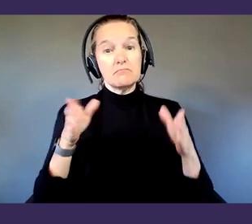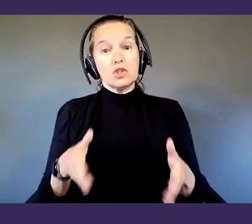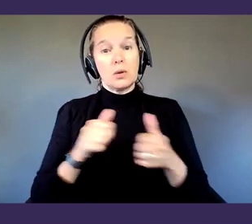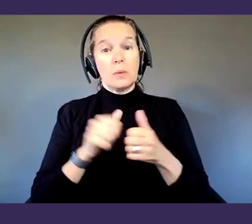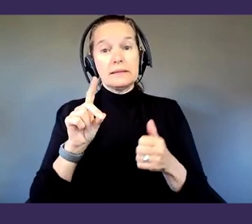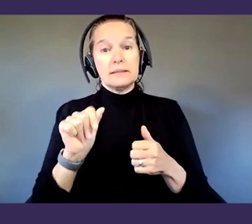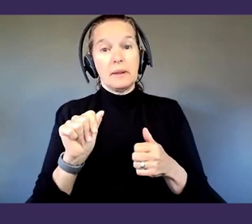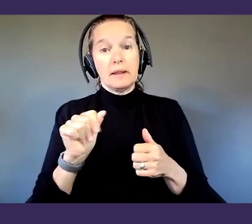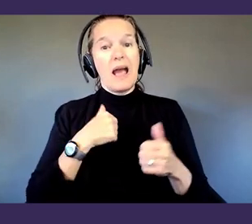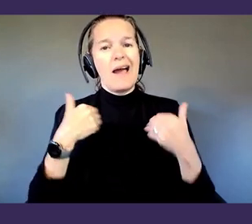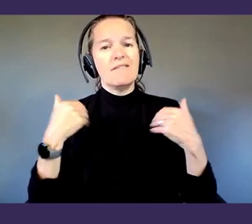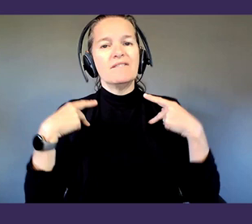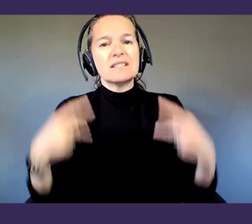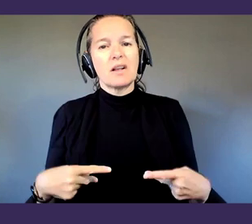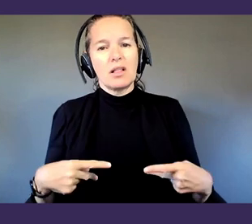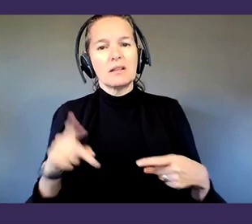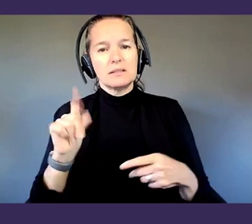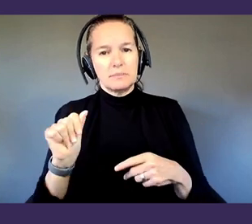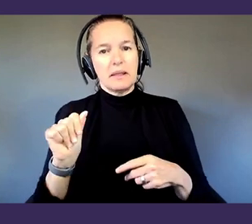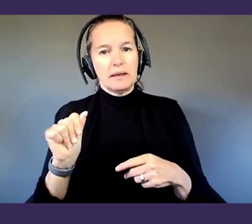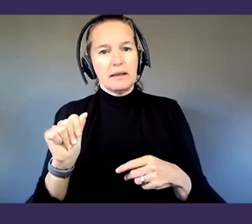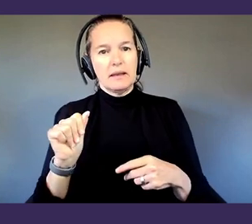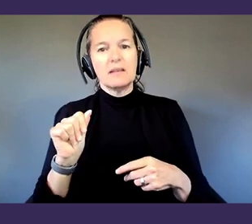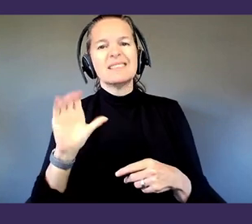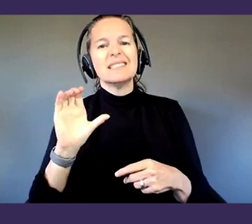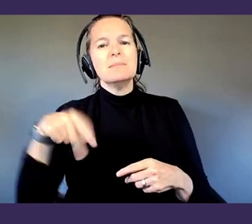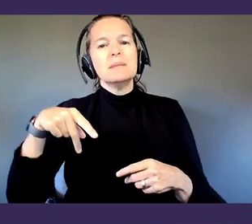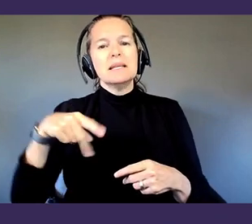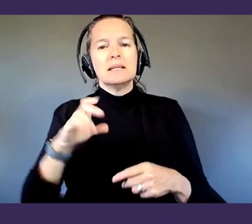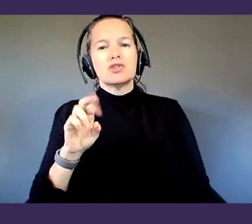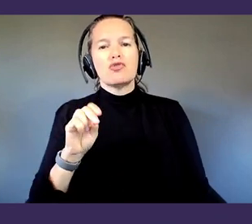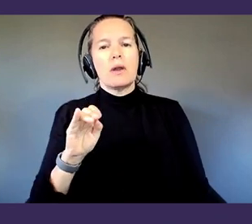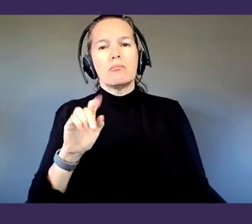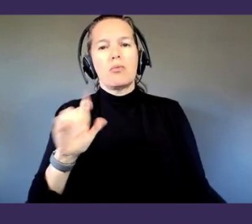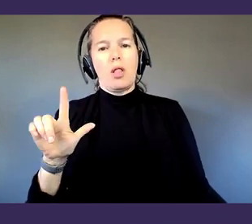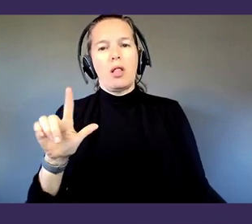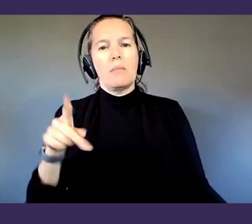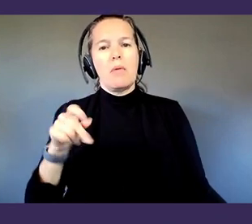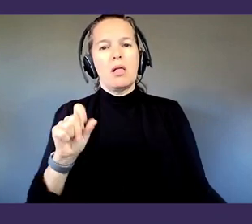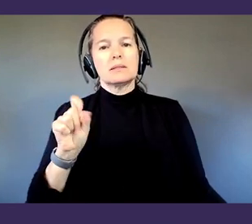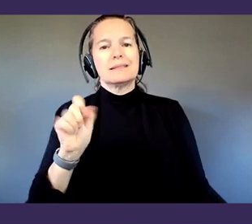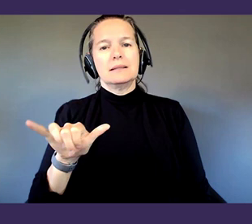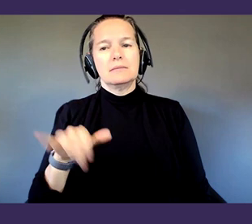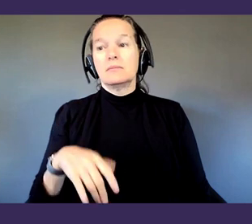I have a physical disability and I have cerebral palsy, and I make mistakes every day, right?